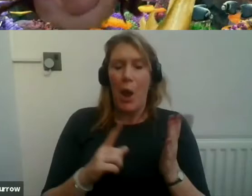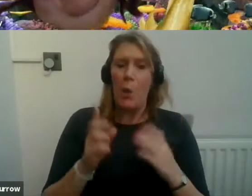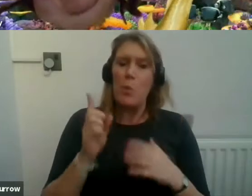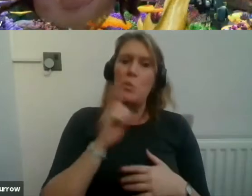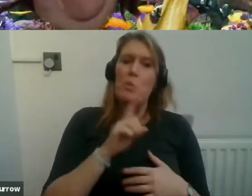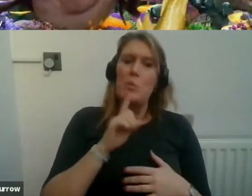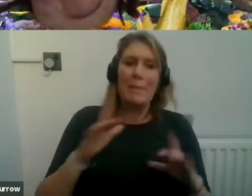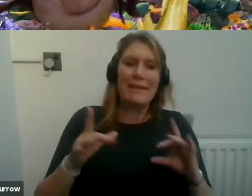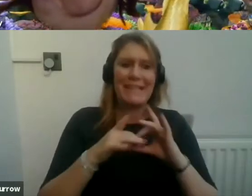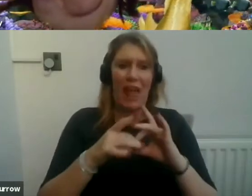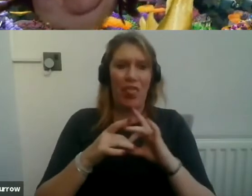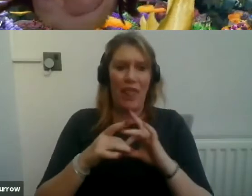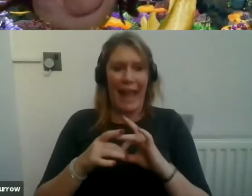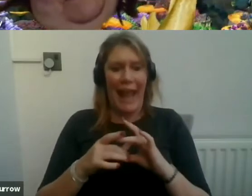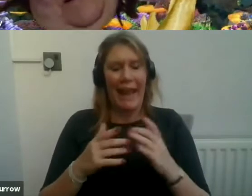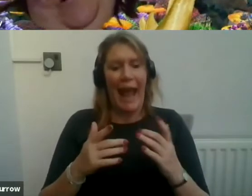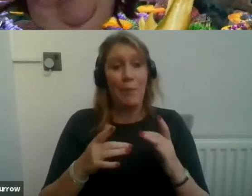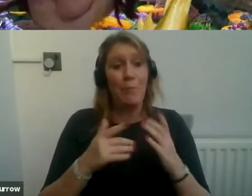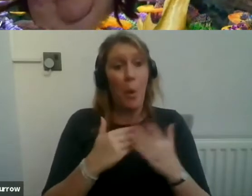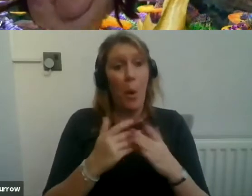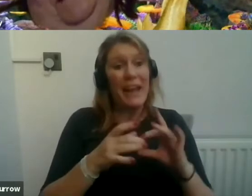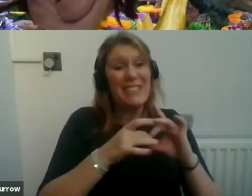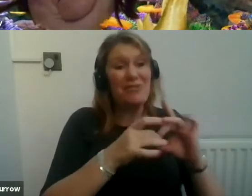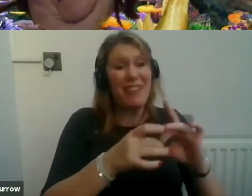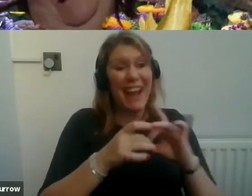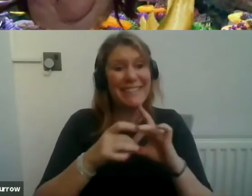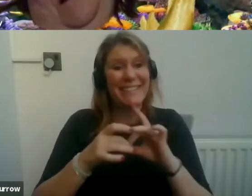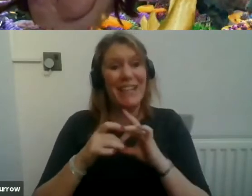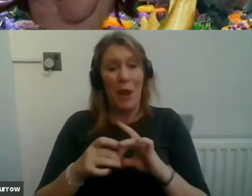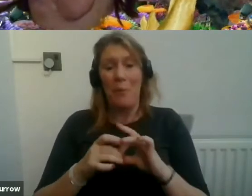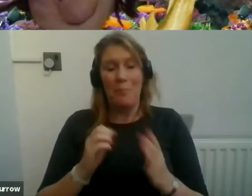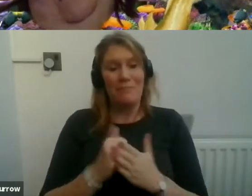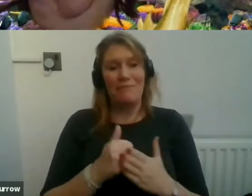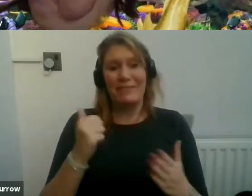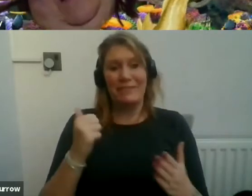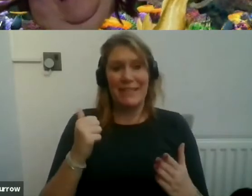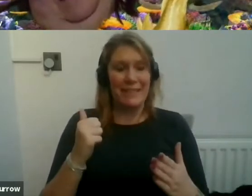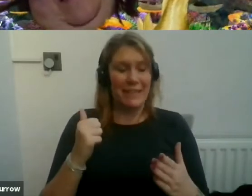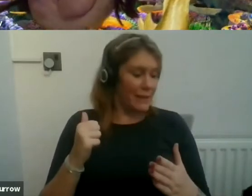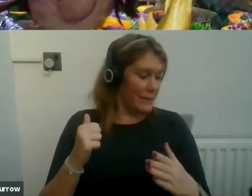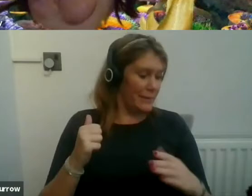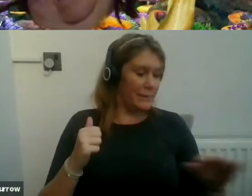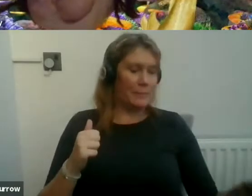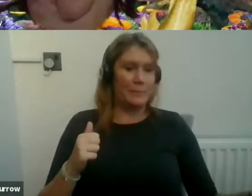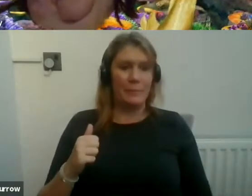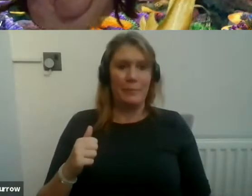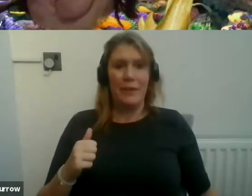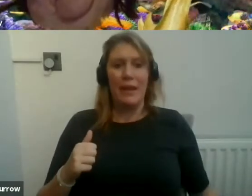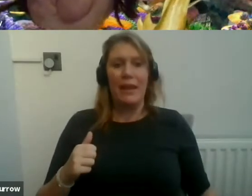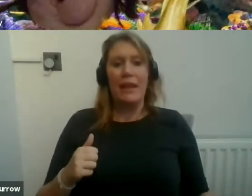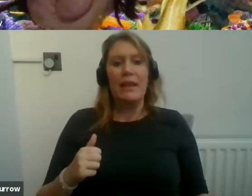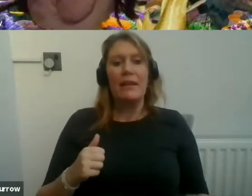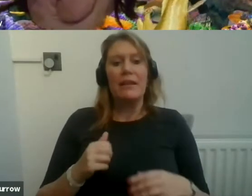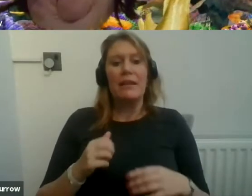maybe interacting with each other would certainly be great. So, I look forward to